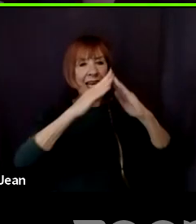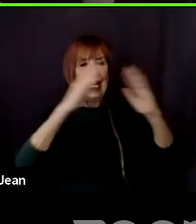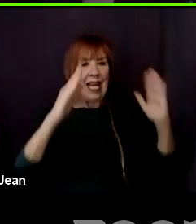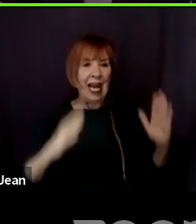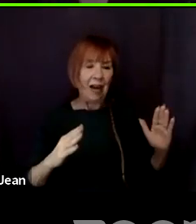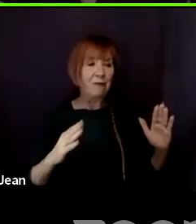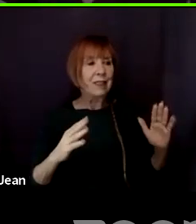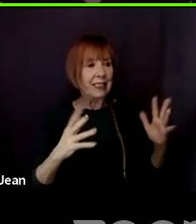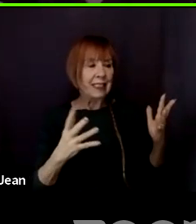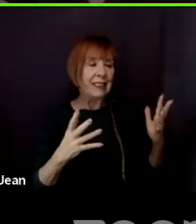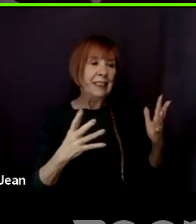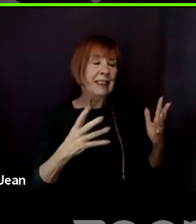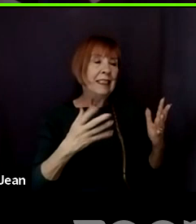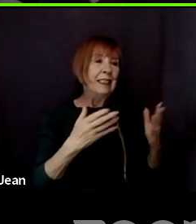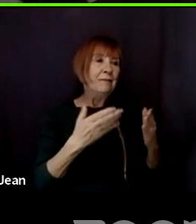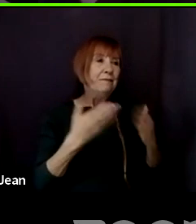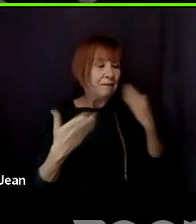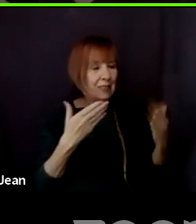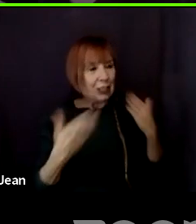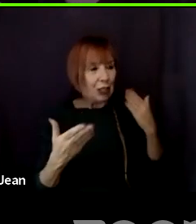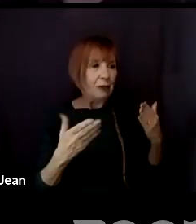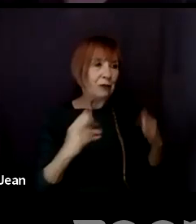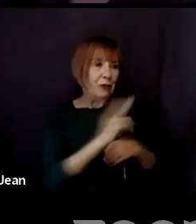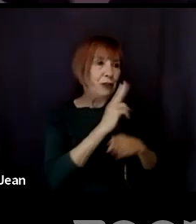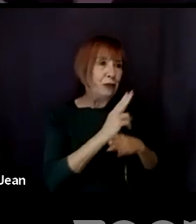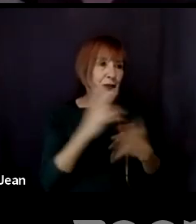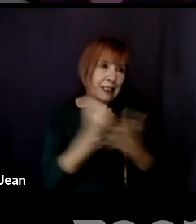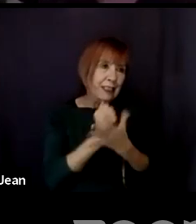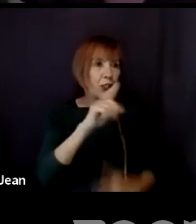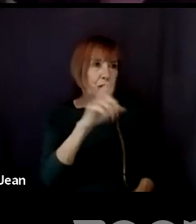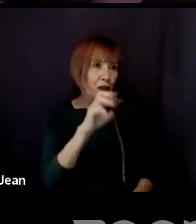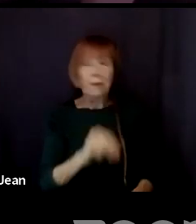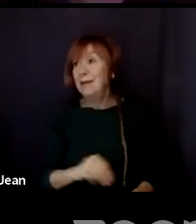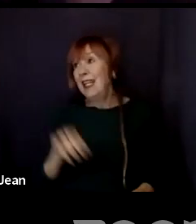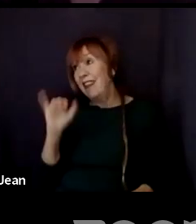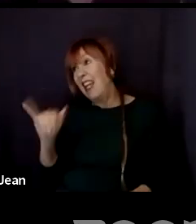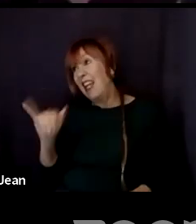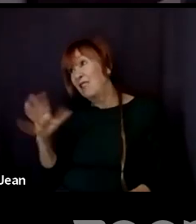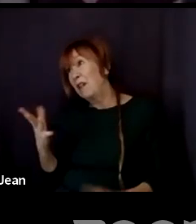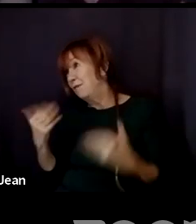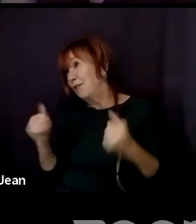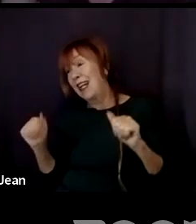thing over the internet over Zoom, we'll see. But-- That's hat I'm working on, yep. (chuckles)